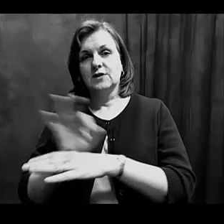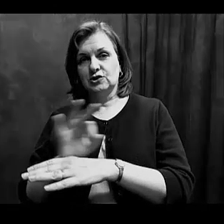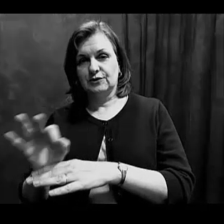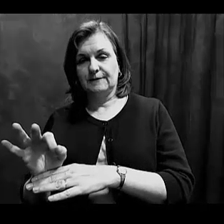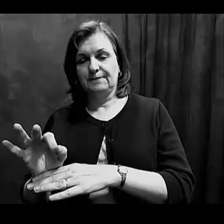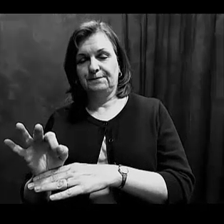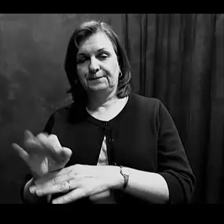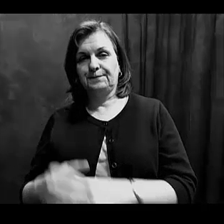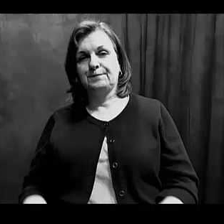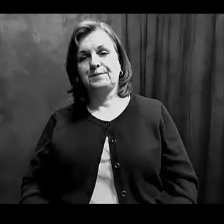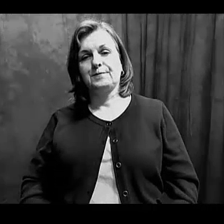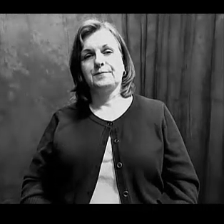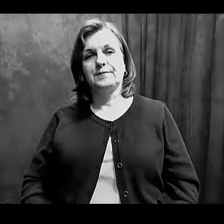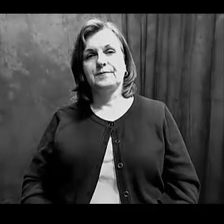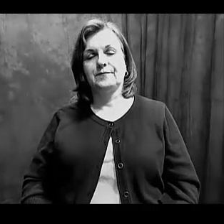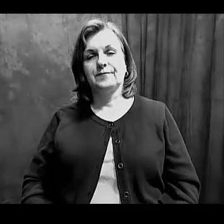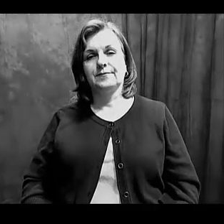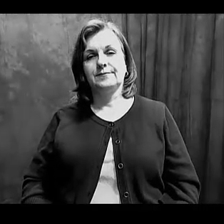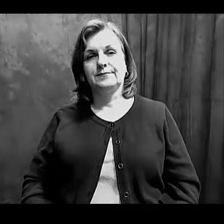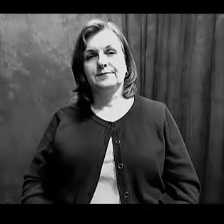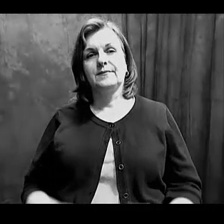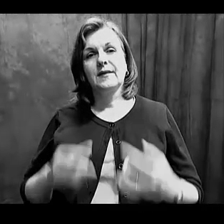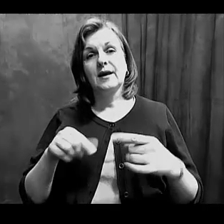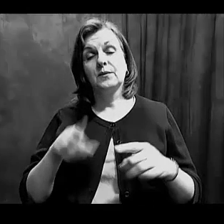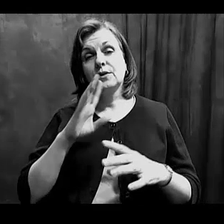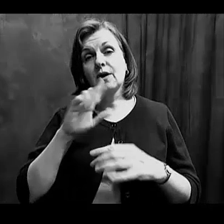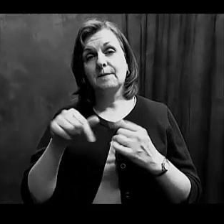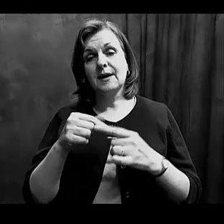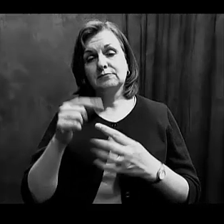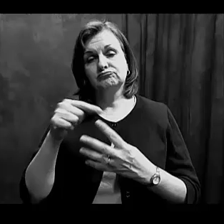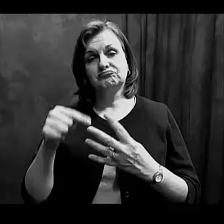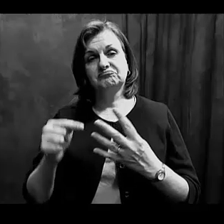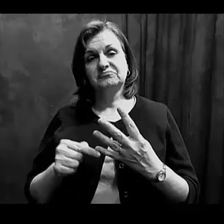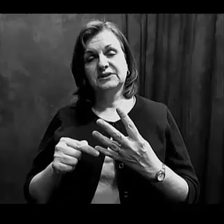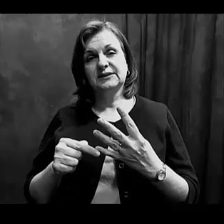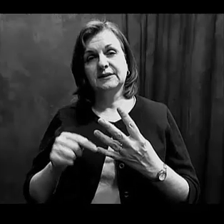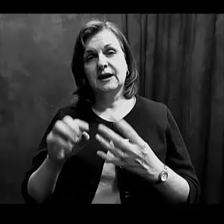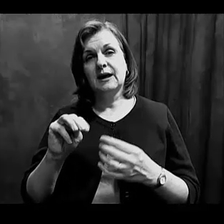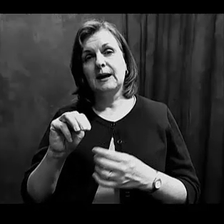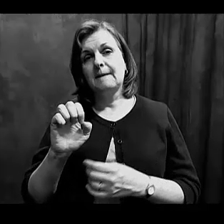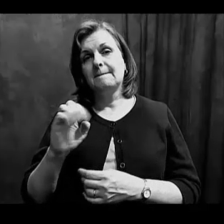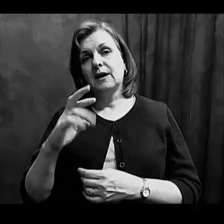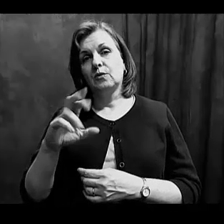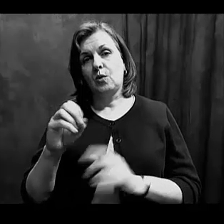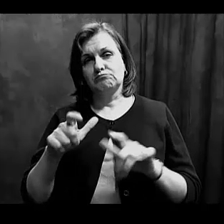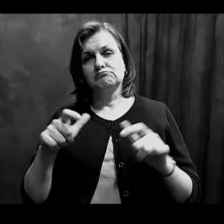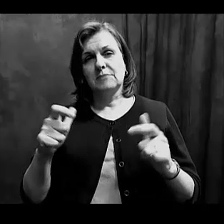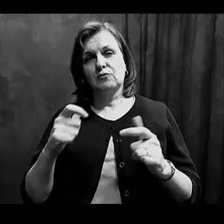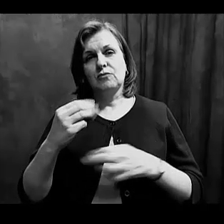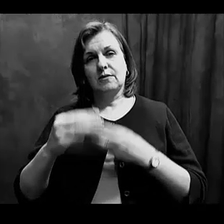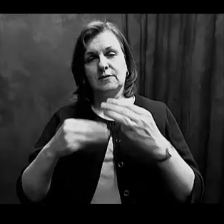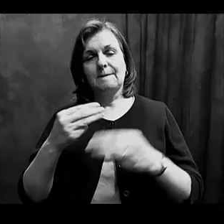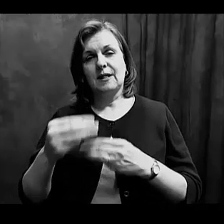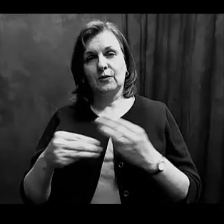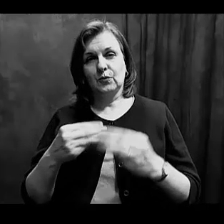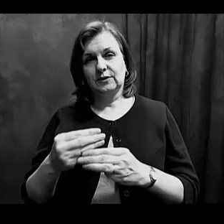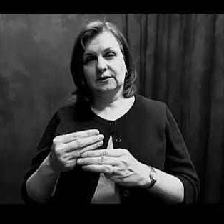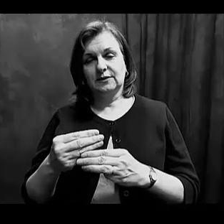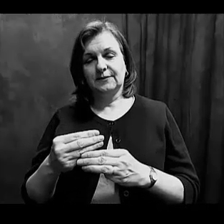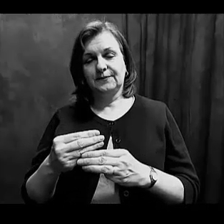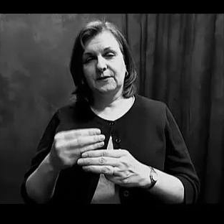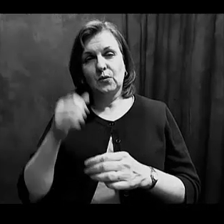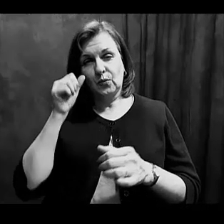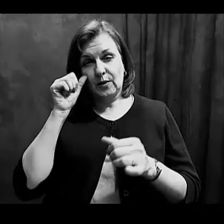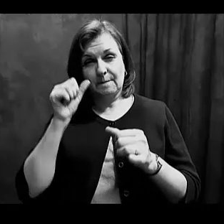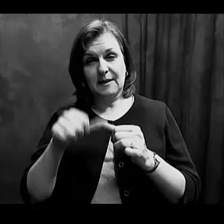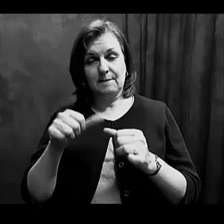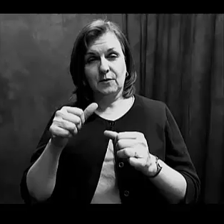so as we're talking about these different macromolecules that we're going to discuss please keep in mind